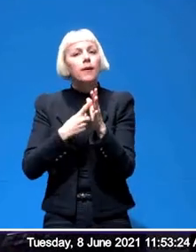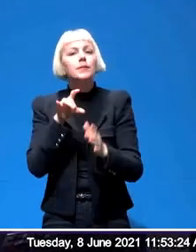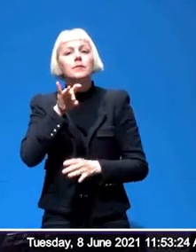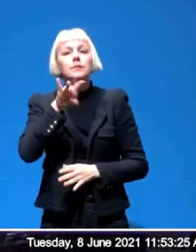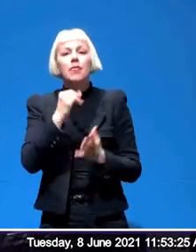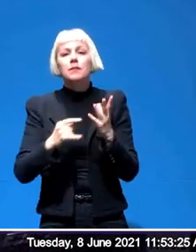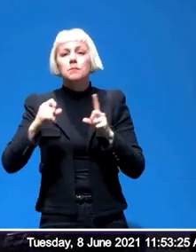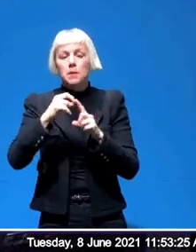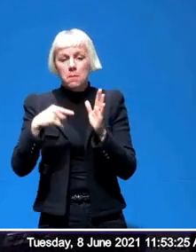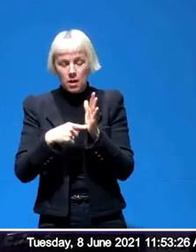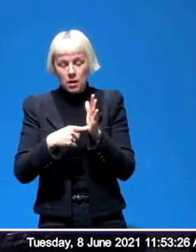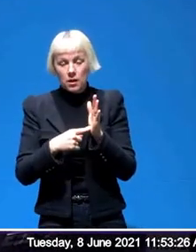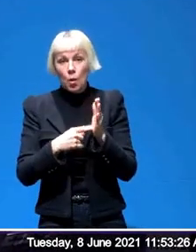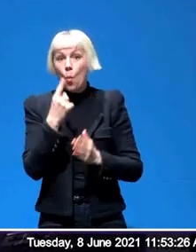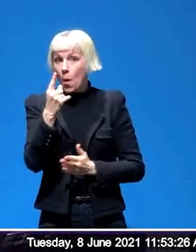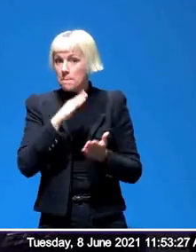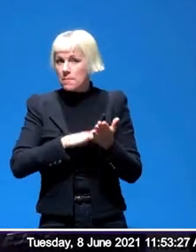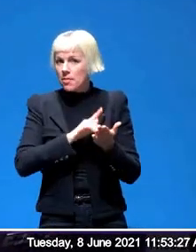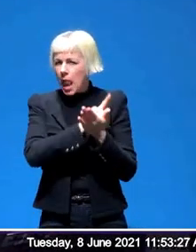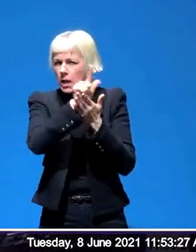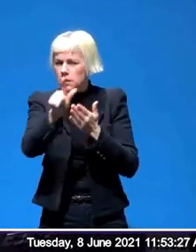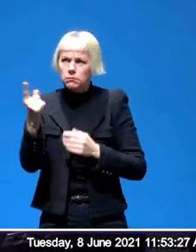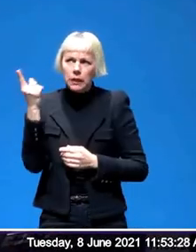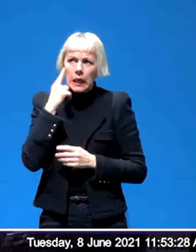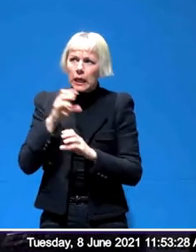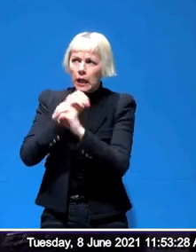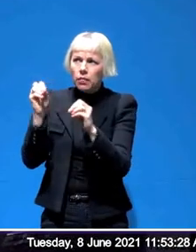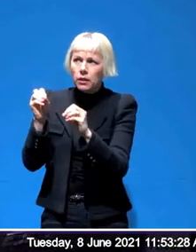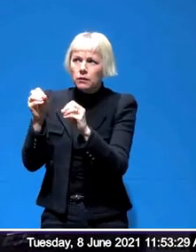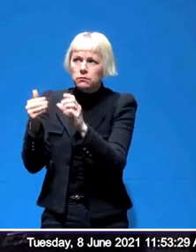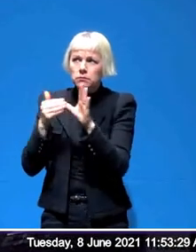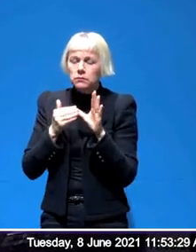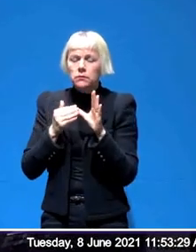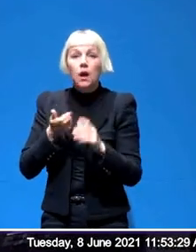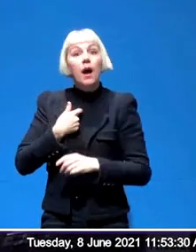On 10 October, I hadn't heard back from the NDIA so I sent another email